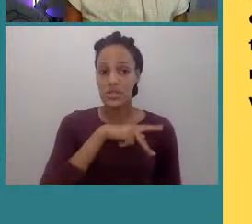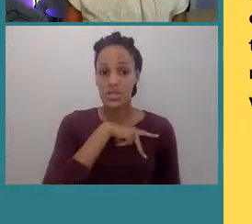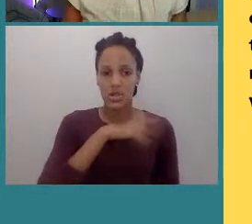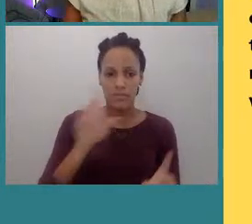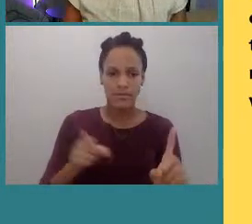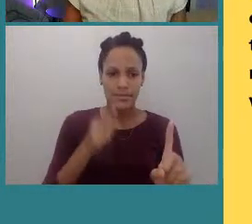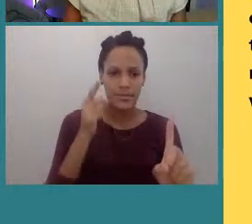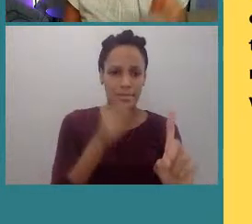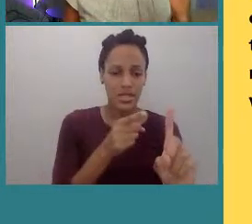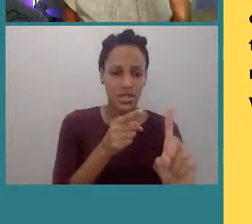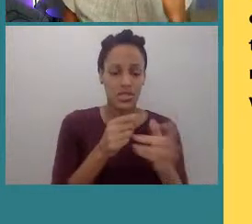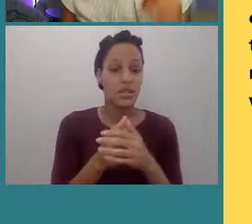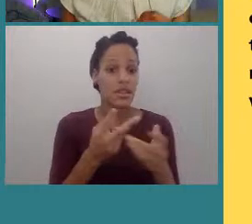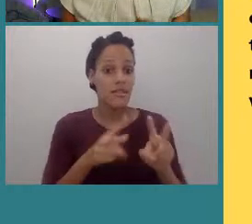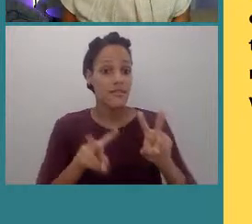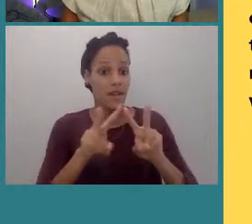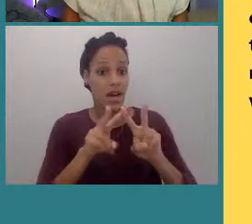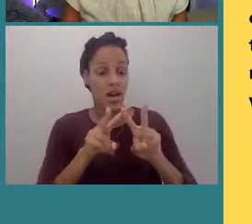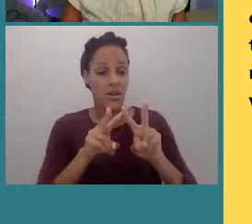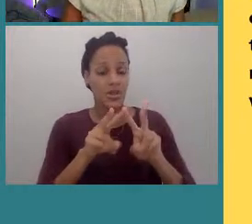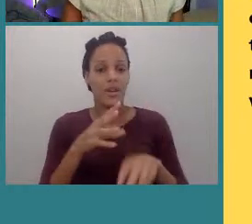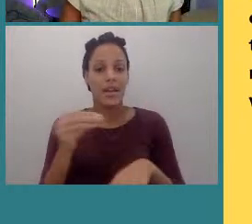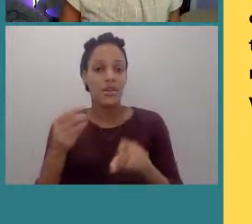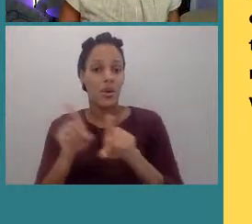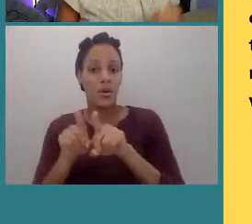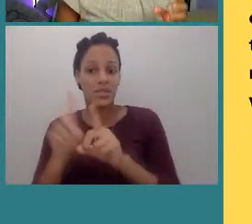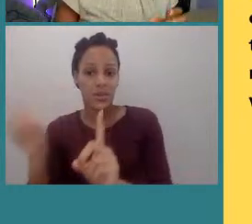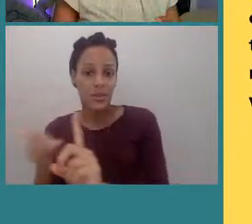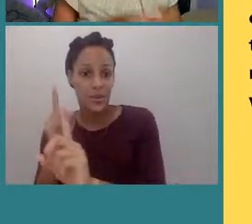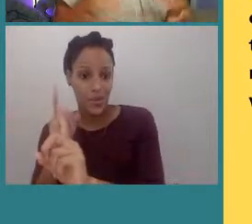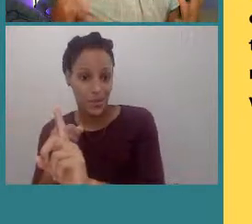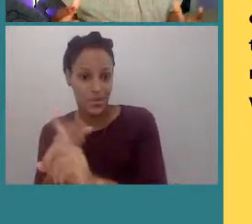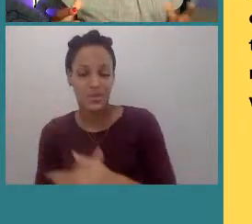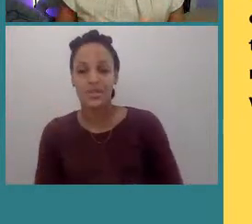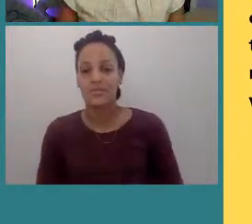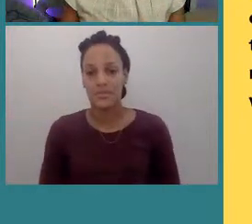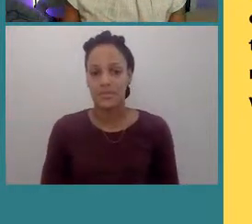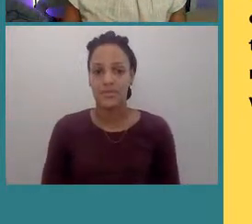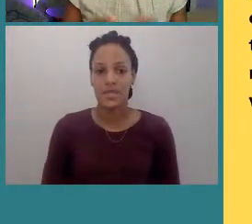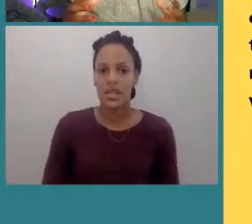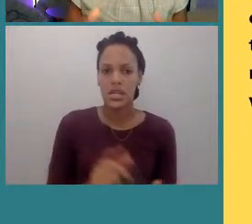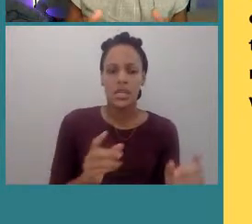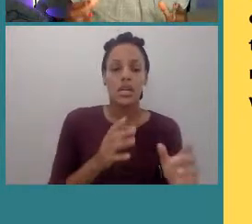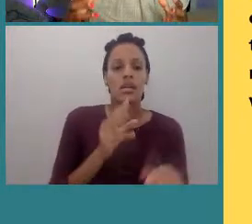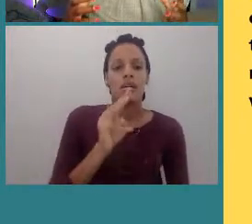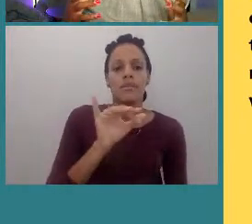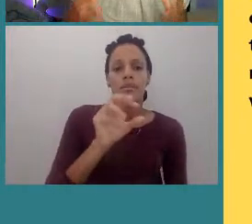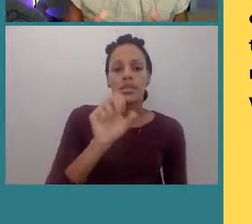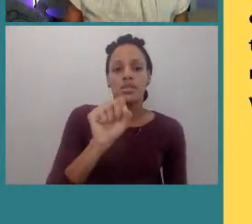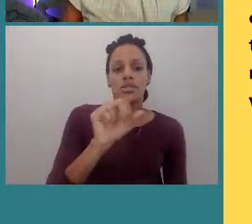of this framework and the goals of this framework. So the mission here for the creators empowerment